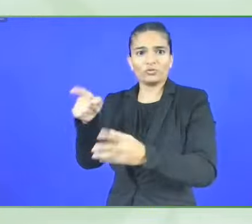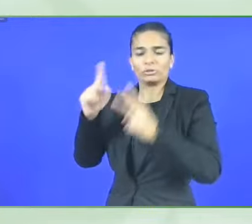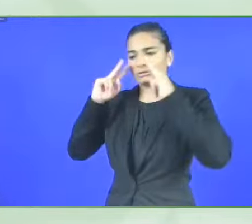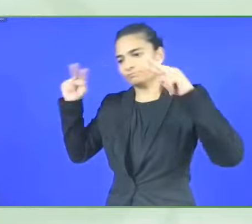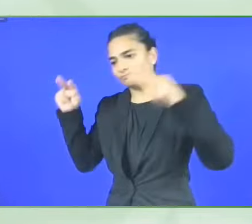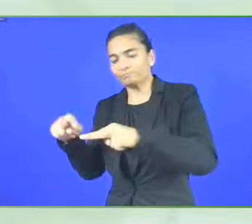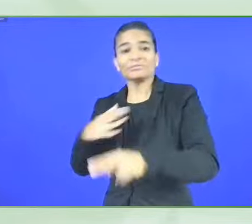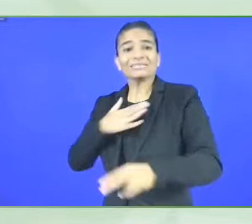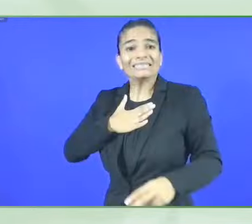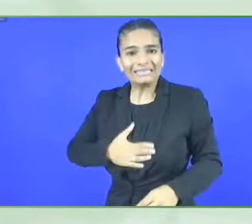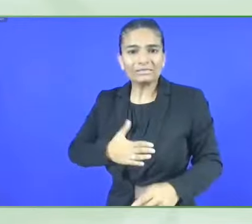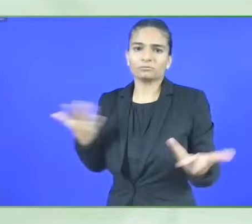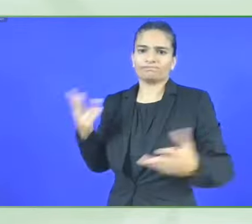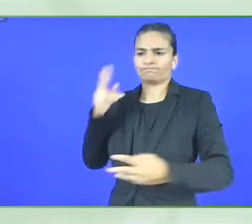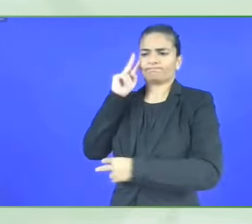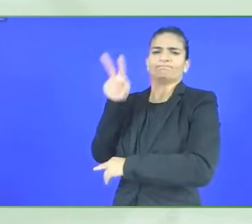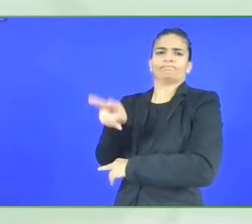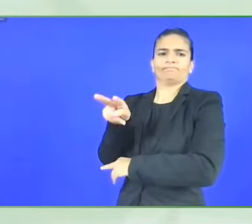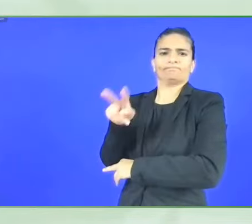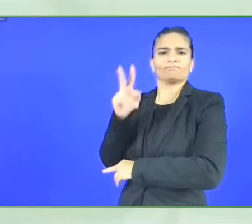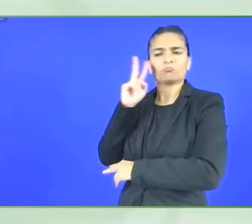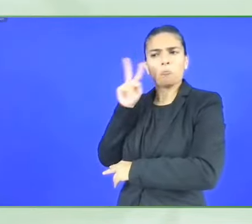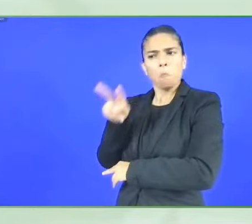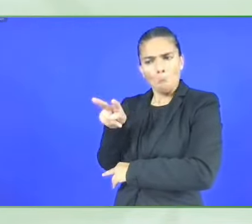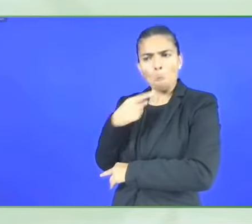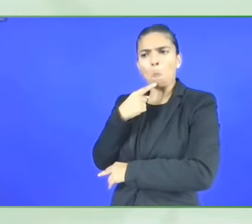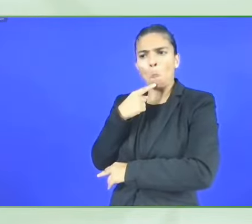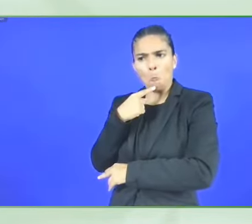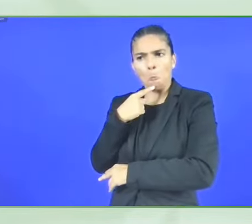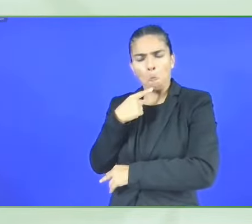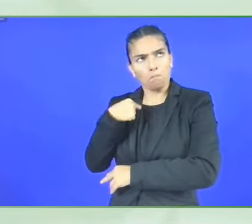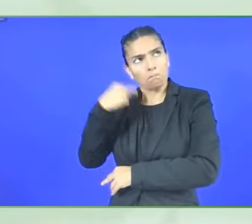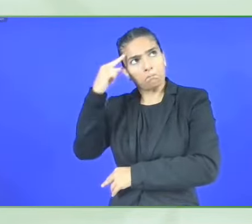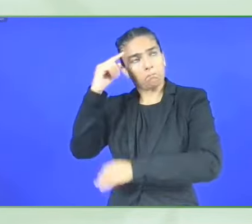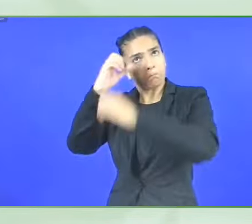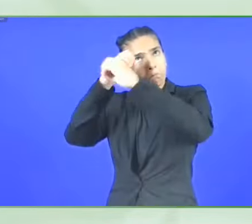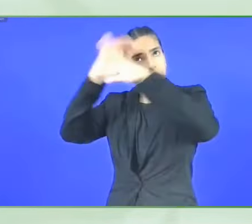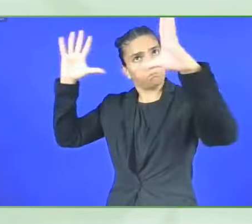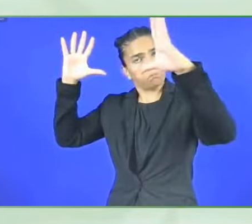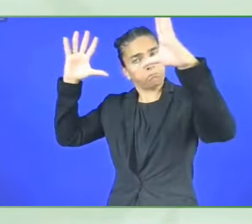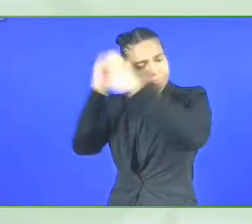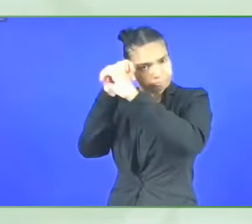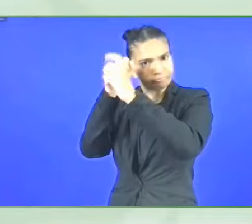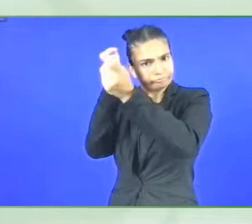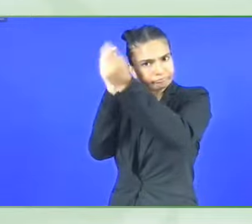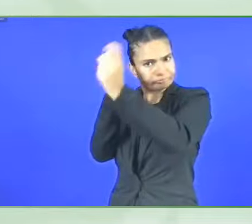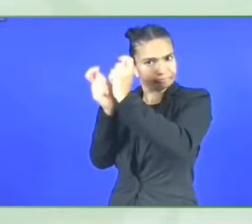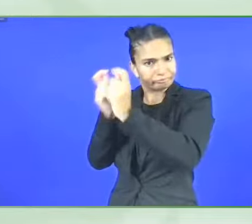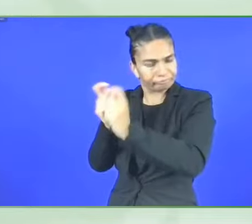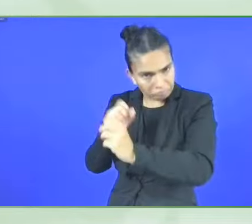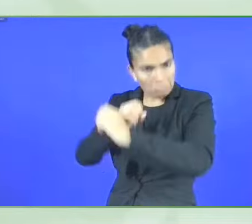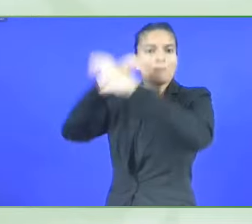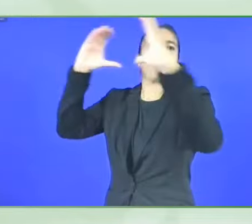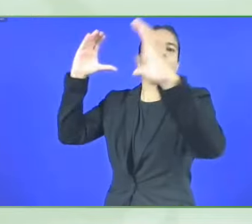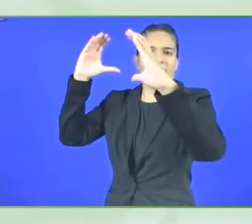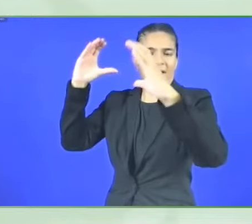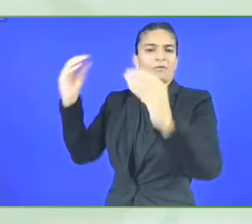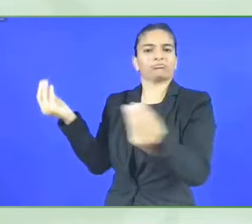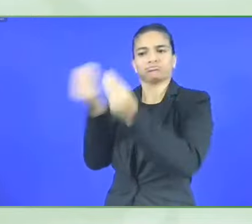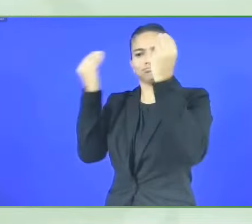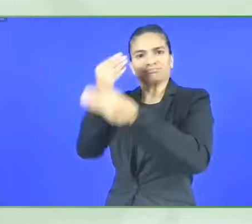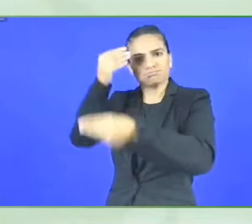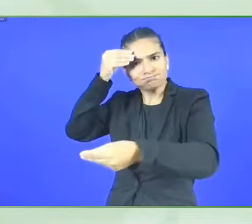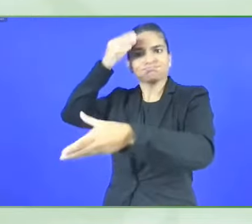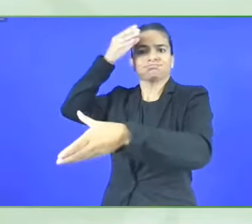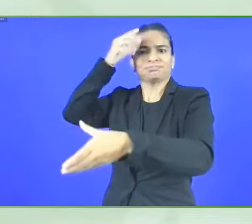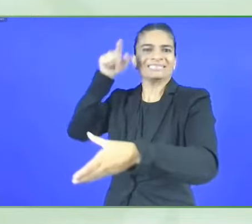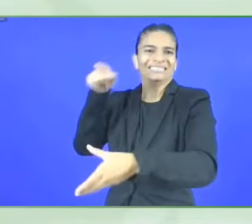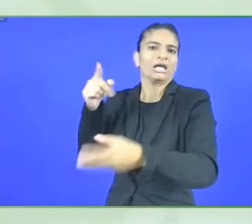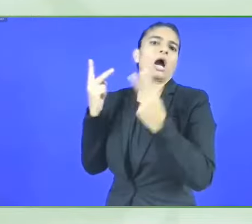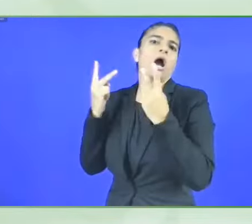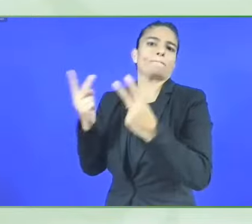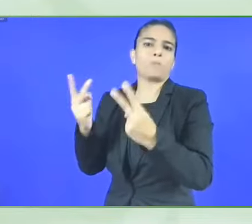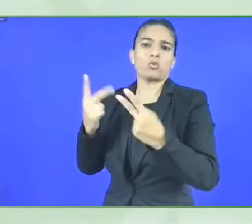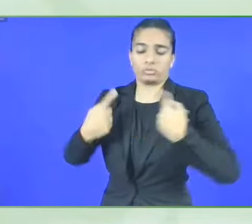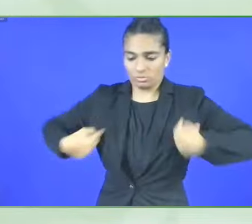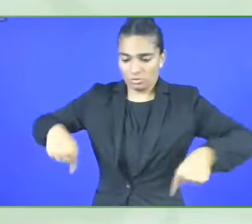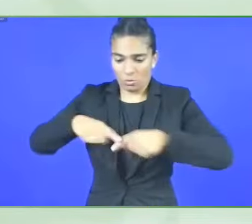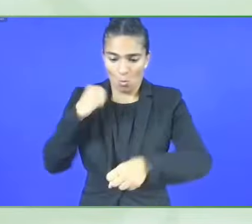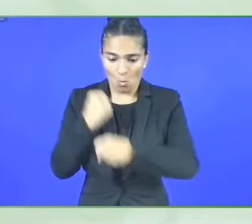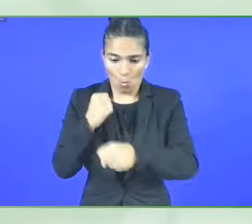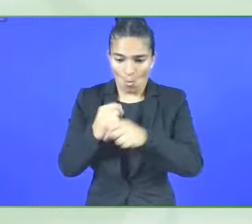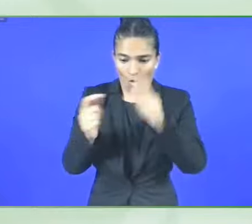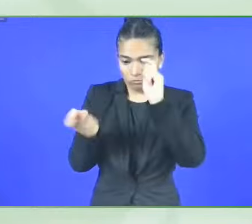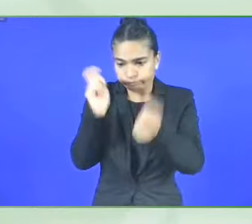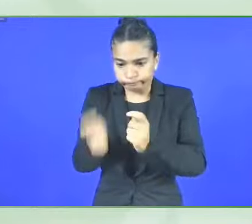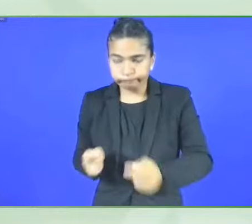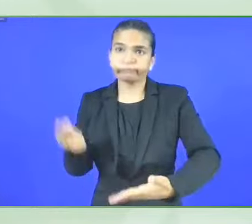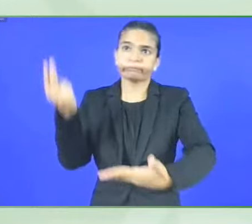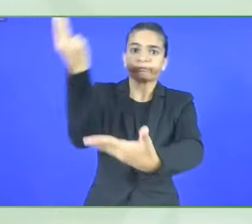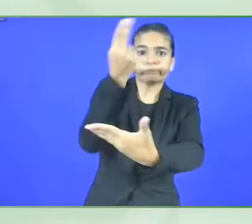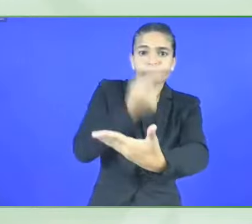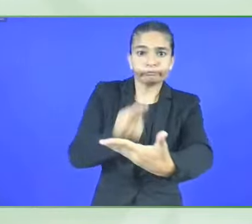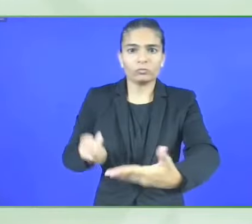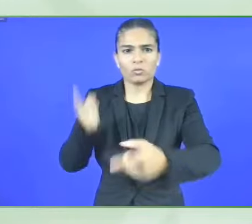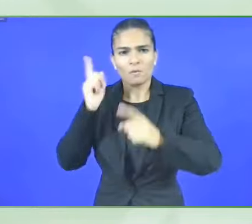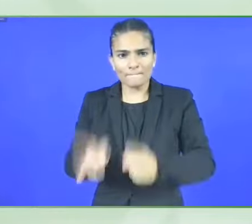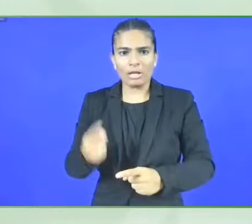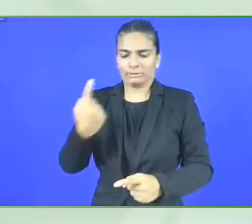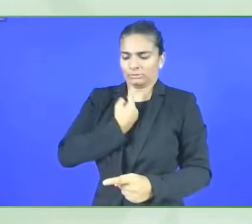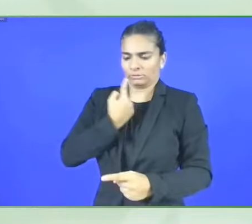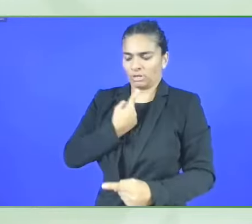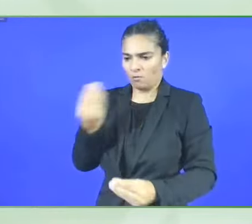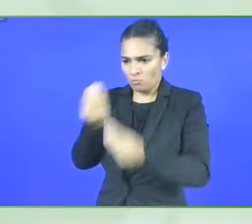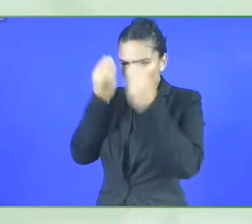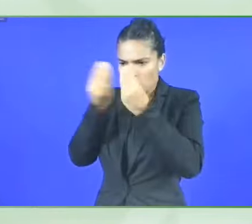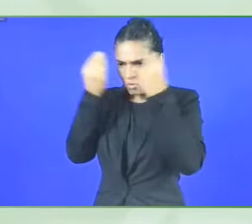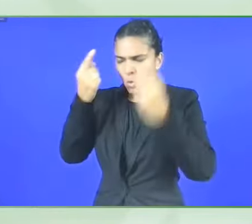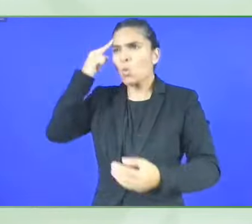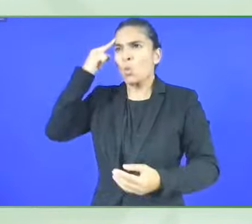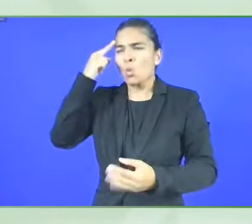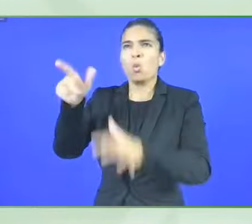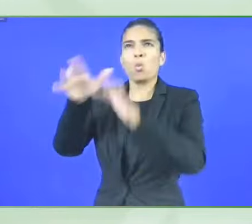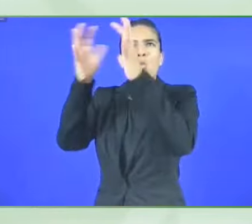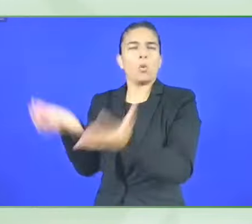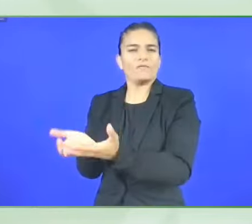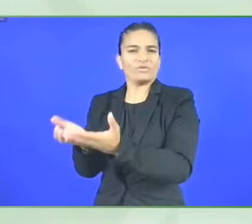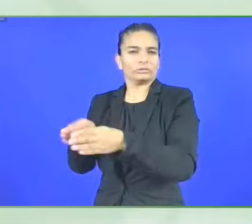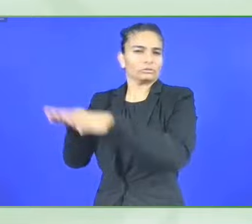For my blind friends, I am Jasmien, I am wearing a blue jacket and a blue jumpsuit and I have